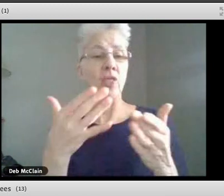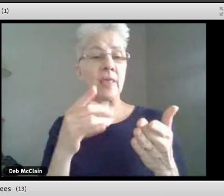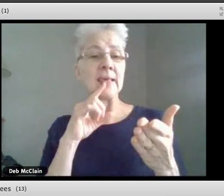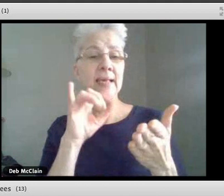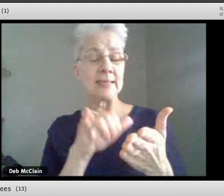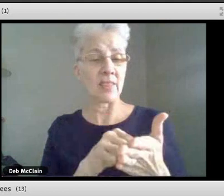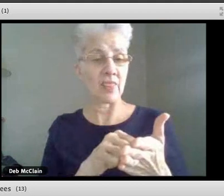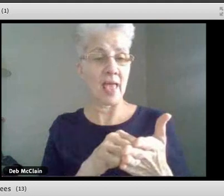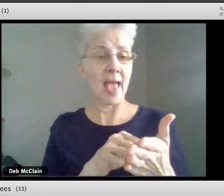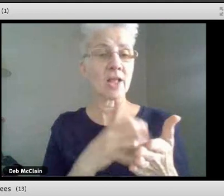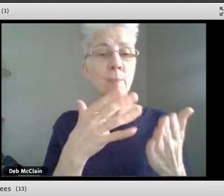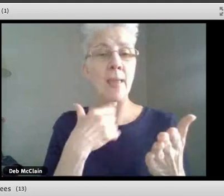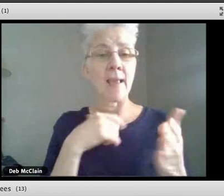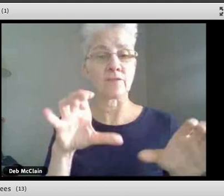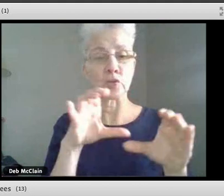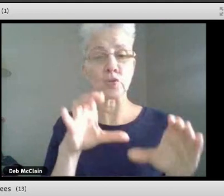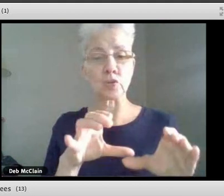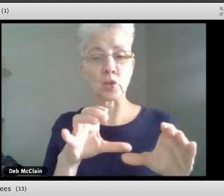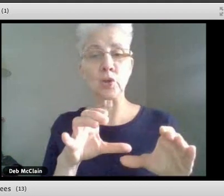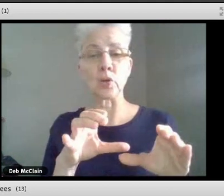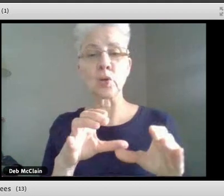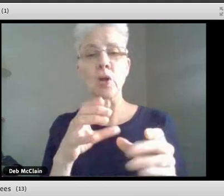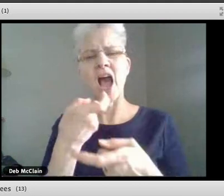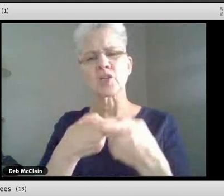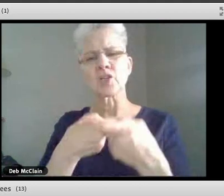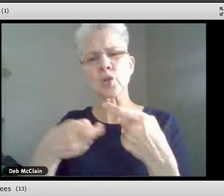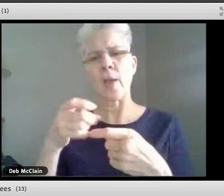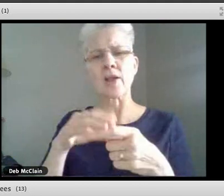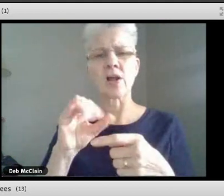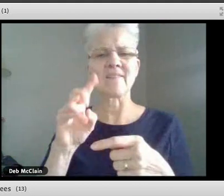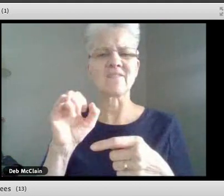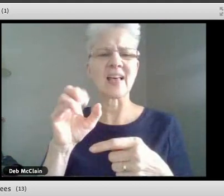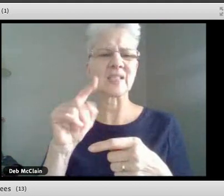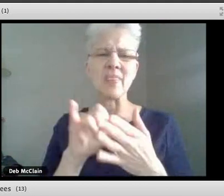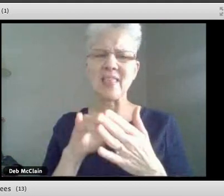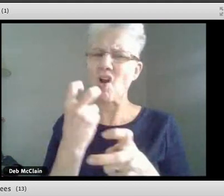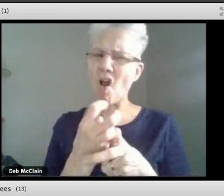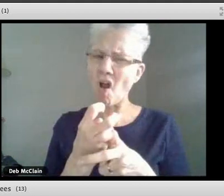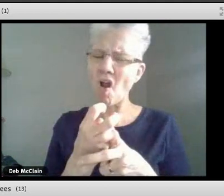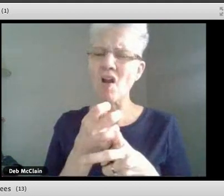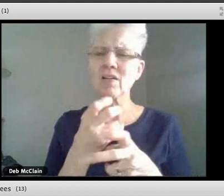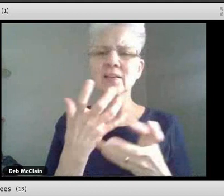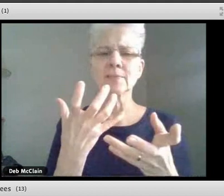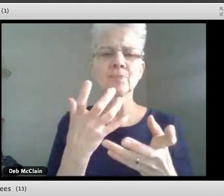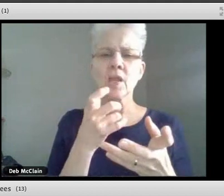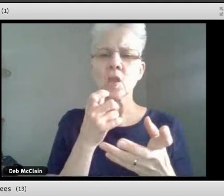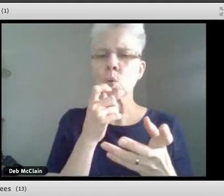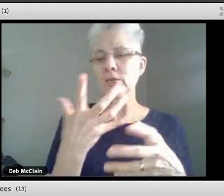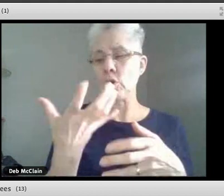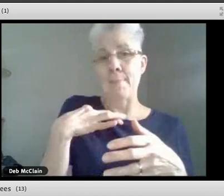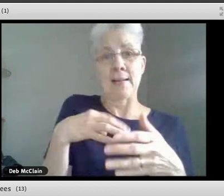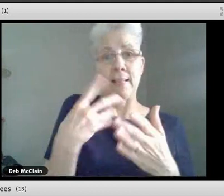which is really hard for libraries because we don't typically make a ton of money, right? So one of the things you have to think about is,